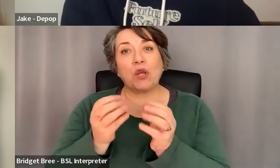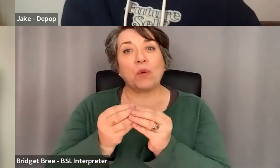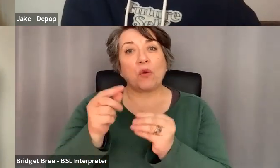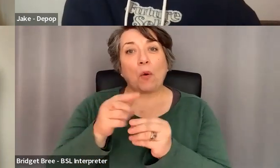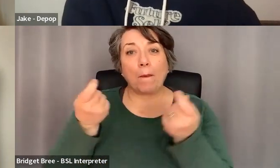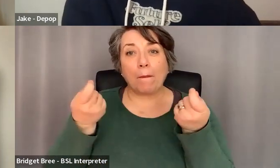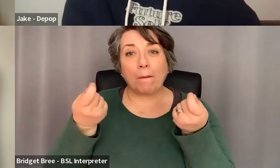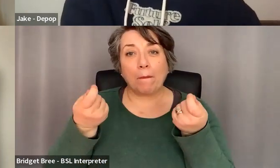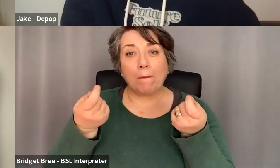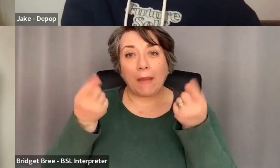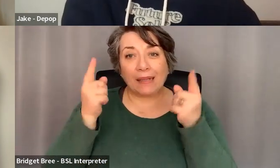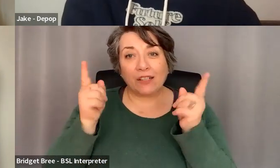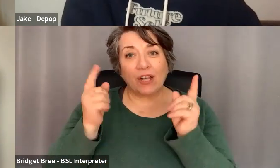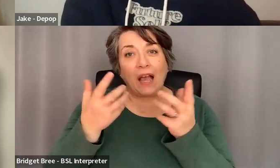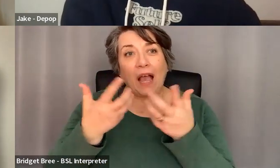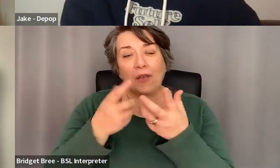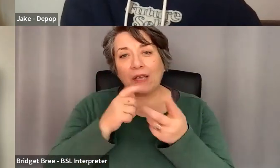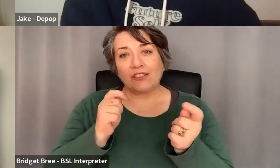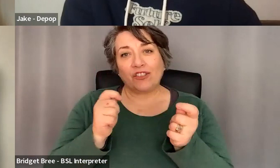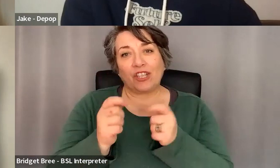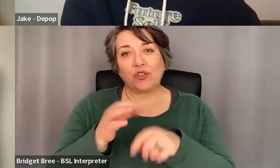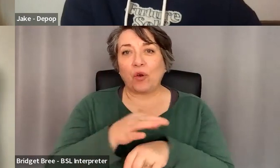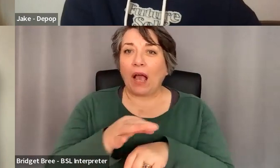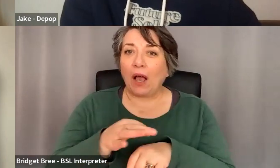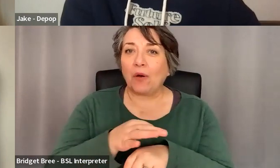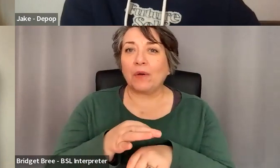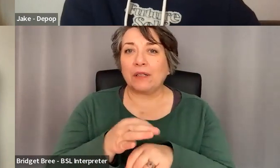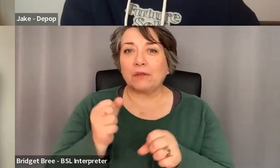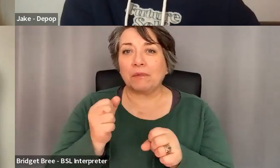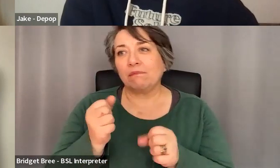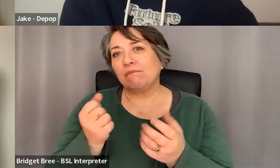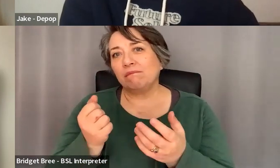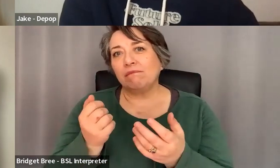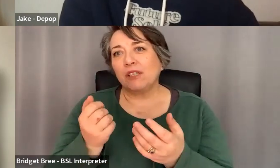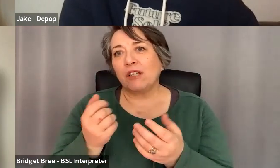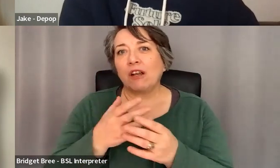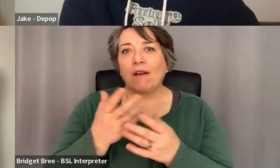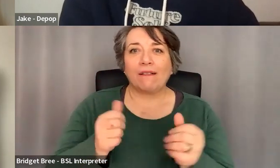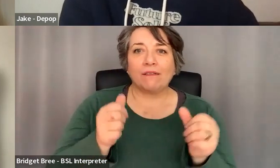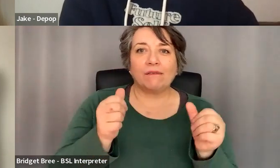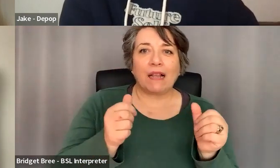How you might either shift your hours around that, or make time up elsewhere, or whatever kind of works for you. manager how you can shift the hours around, make time up elsewhere.